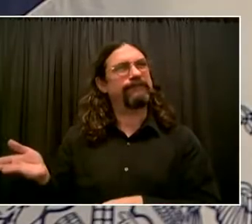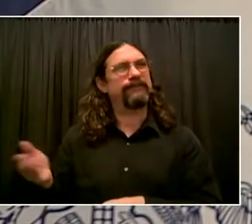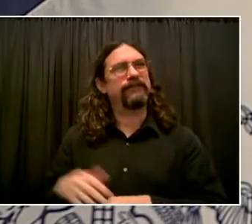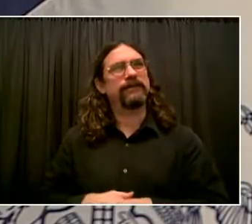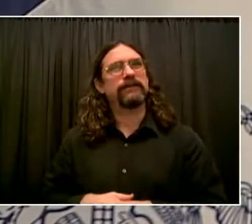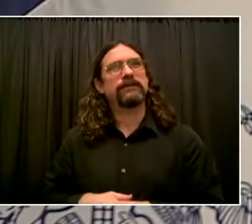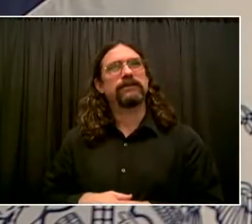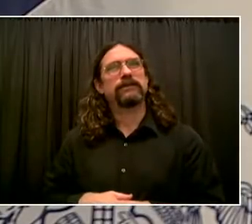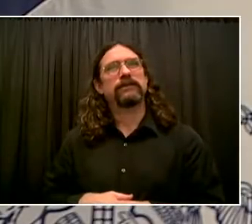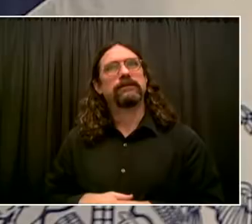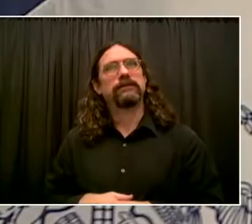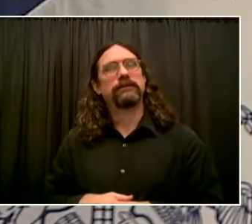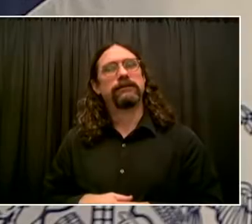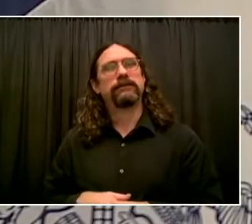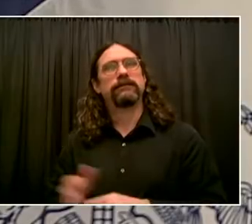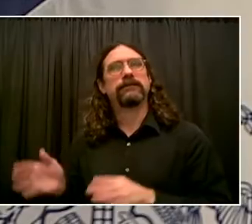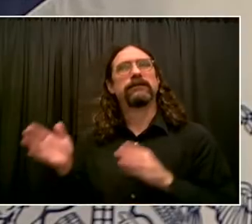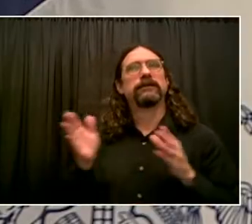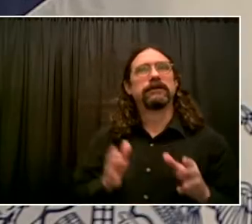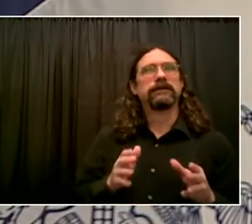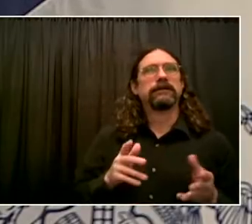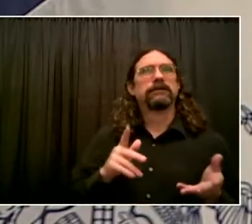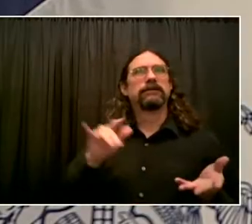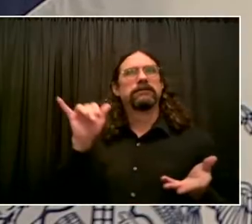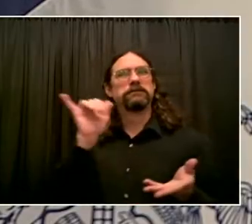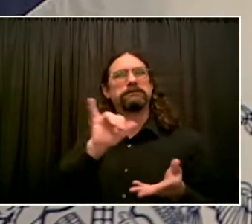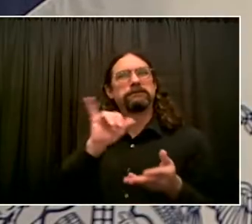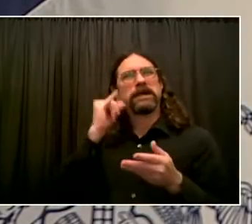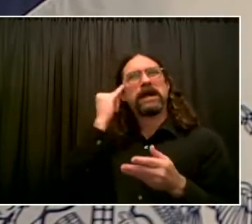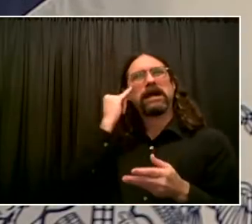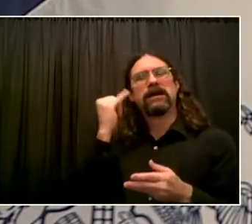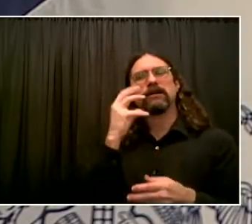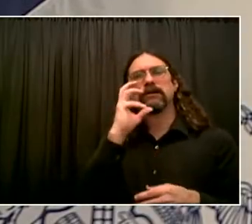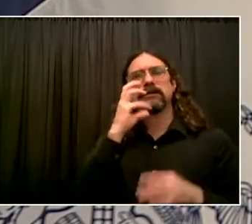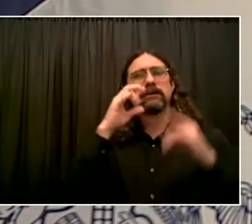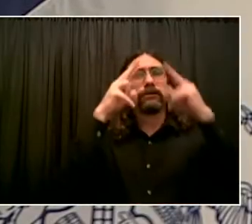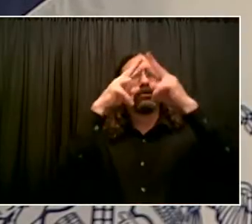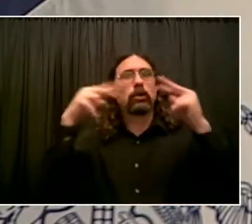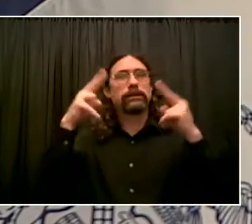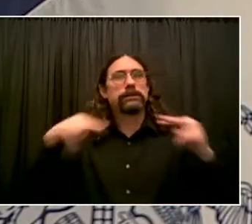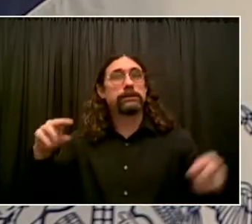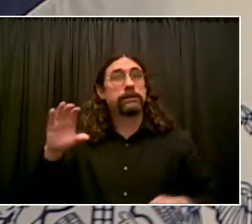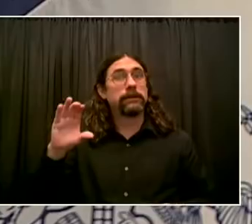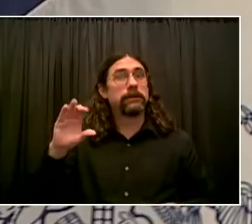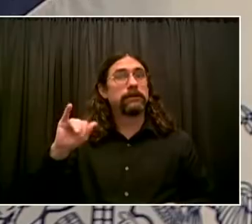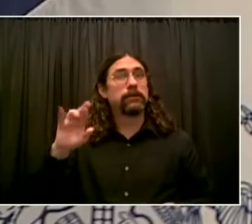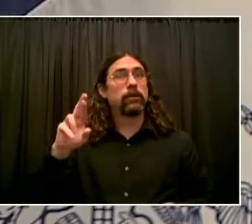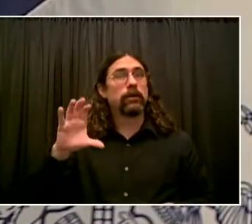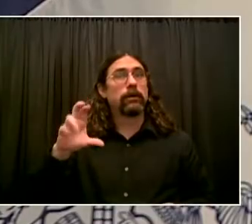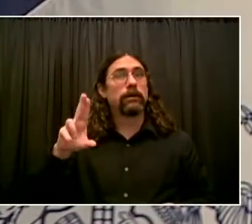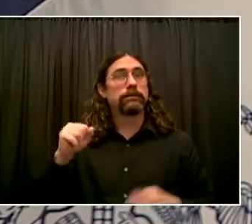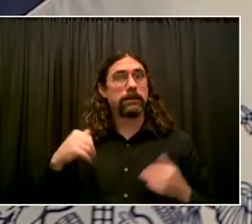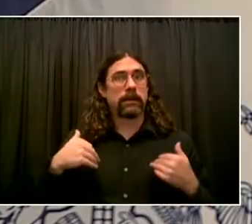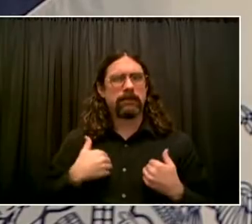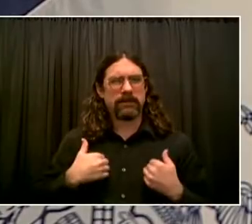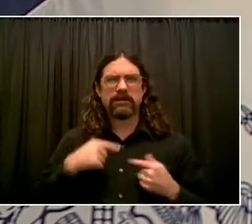WE HAVE SEEN A LOT OF CHAENGS FOR THE BETTER. I DON'T HAVE A POSITION ON EVERY ELEMENT OF THE PICTURE HERE.